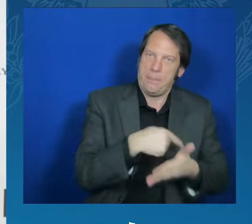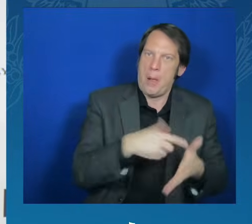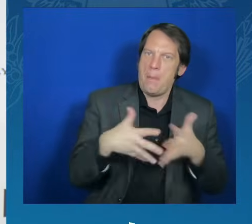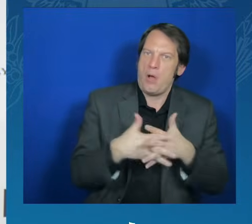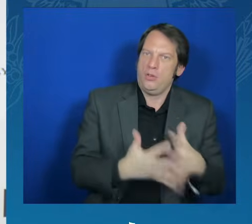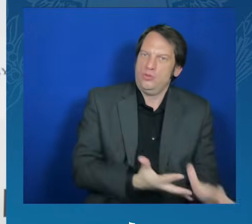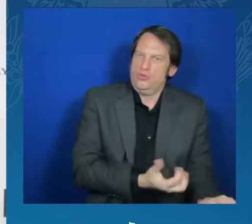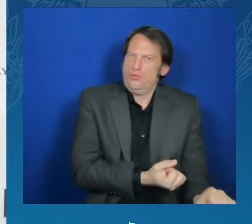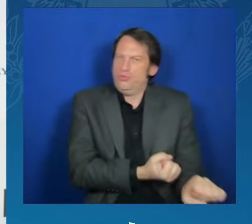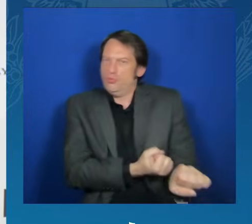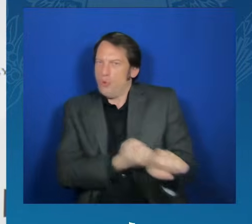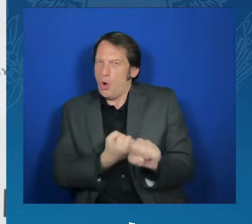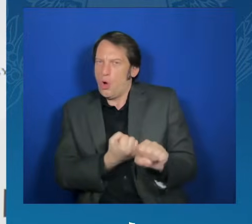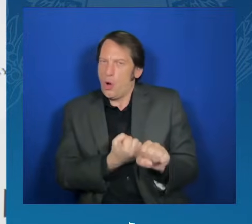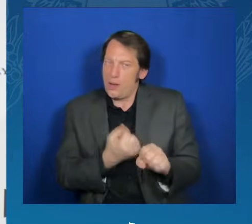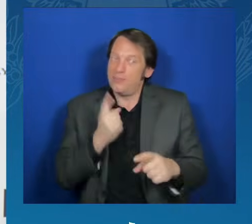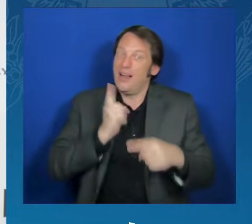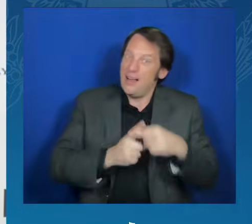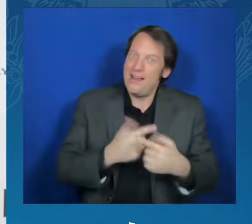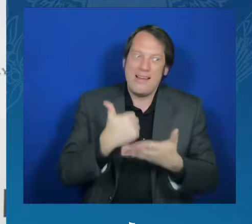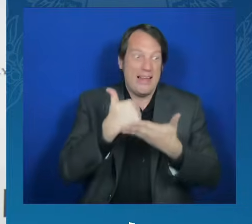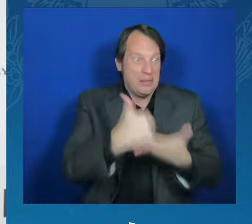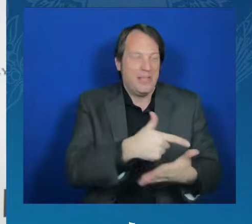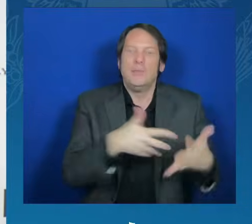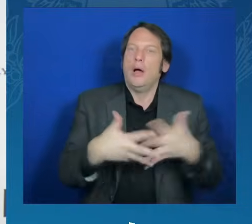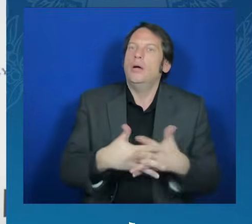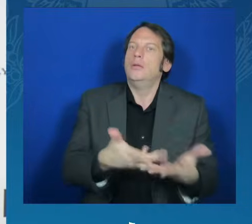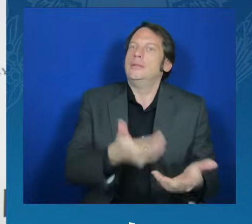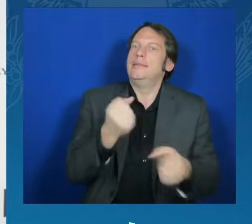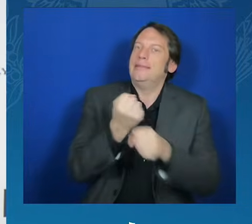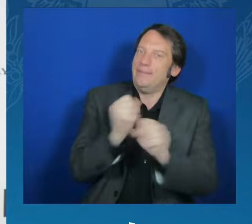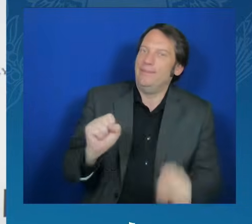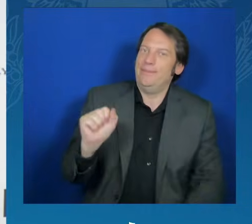However, there are some in the United States who disagree.